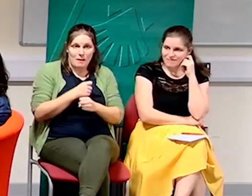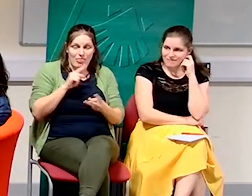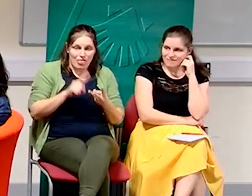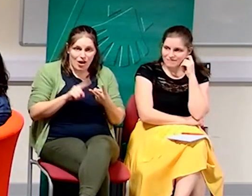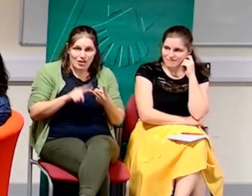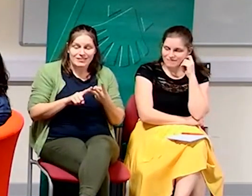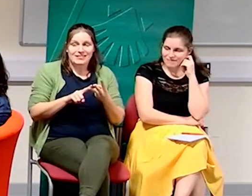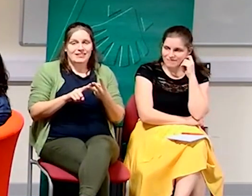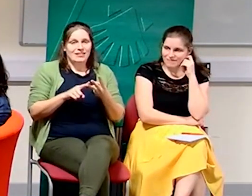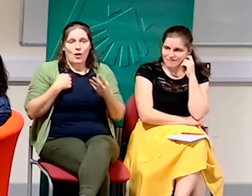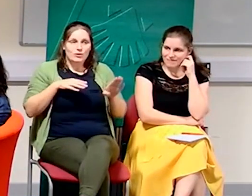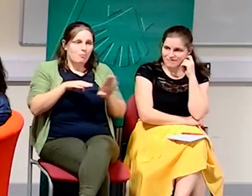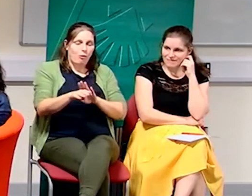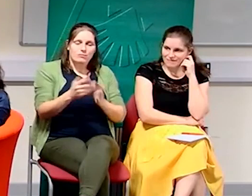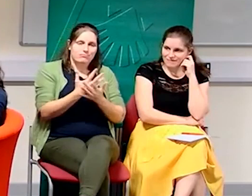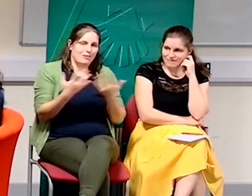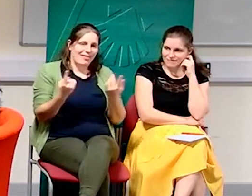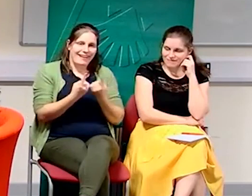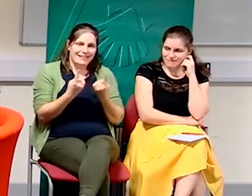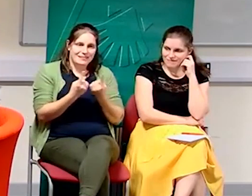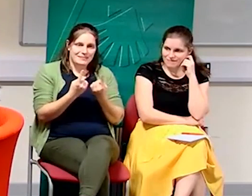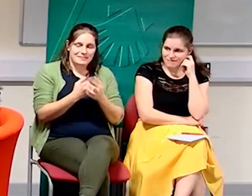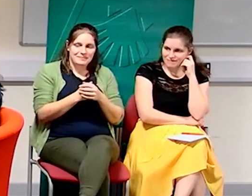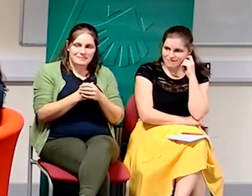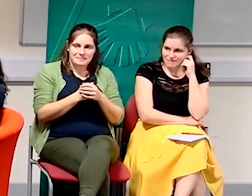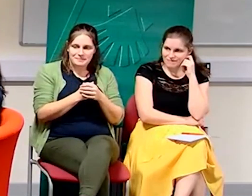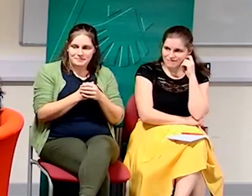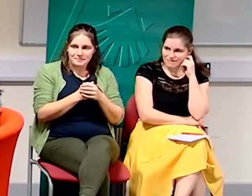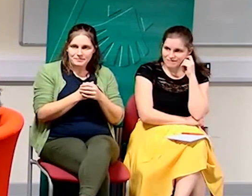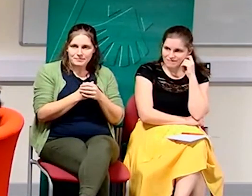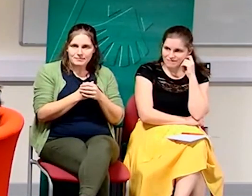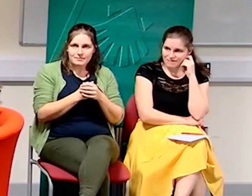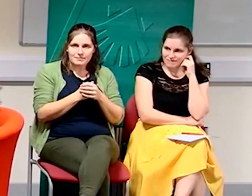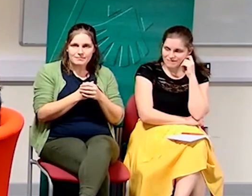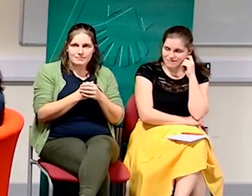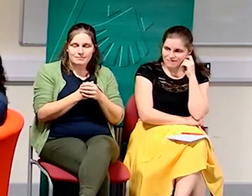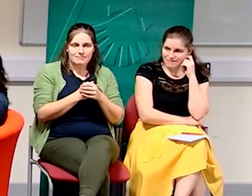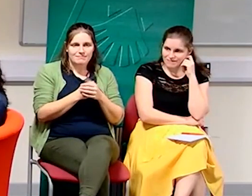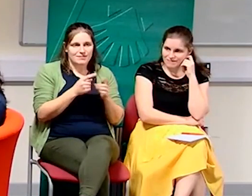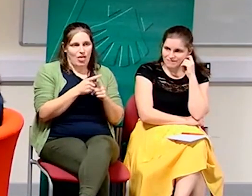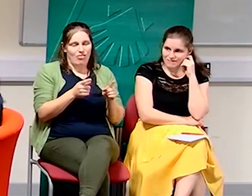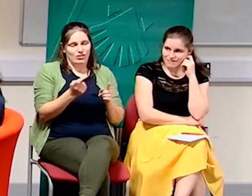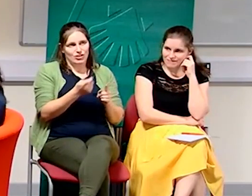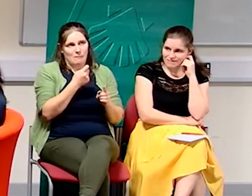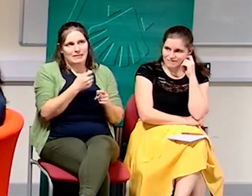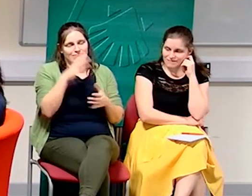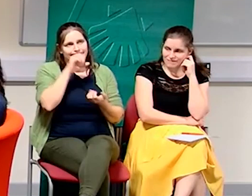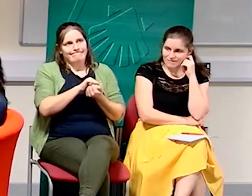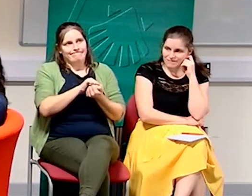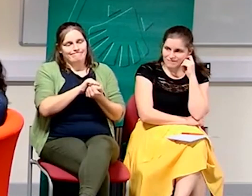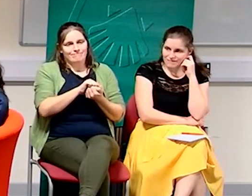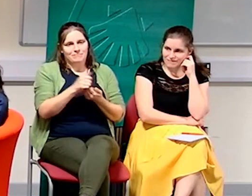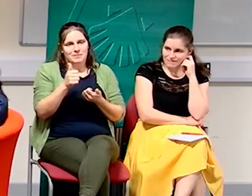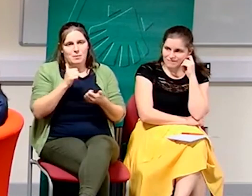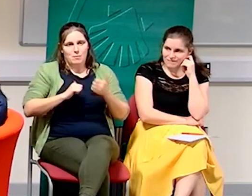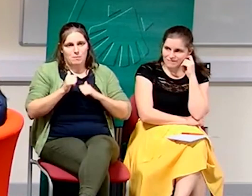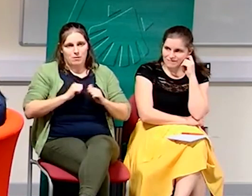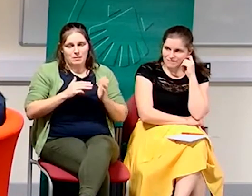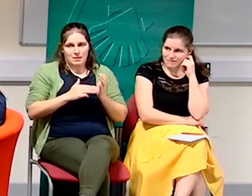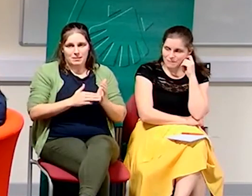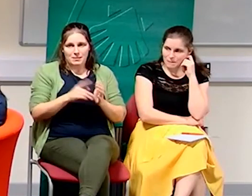think sport wise like that's um them achievements I think proudest moment was actually delivering